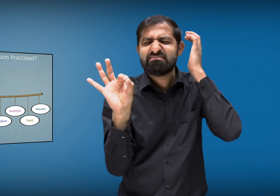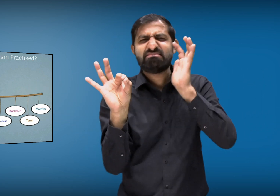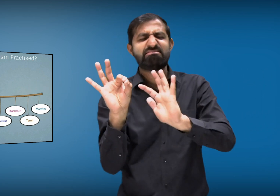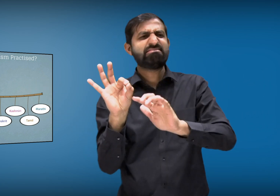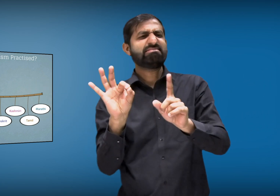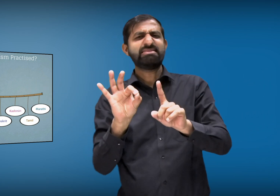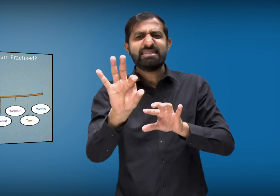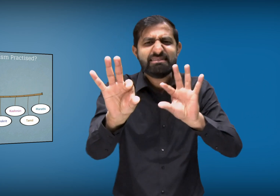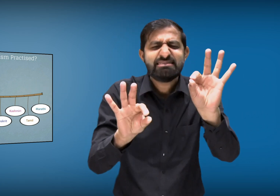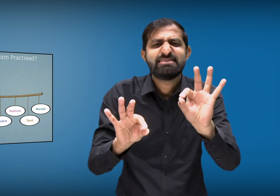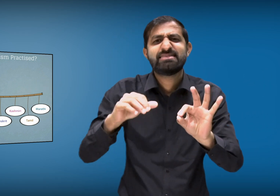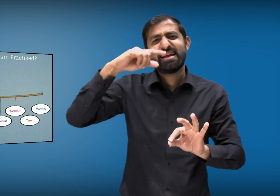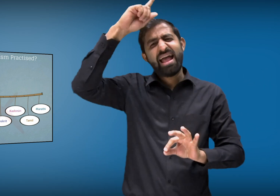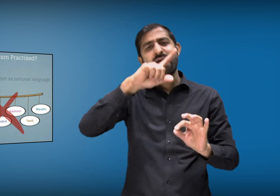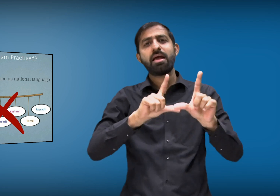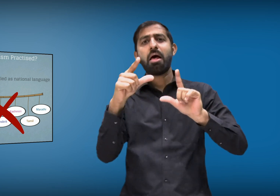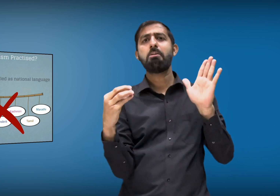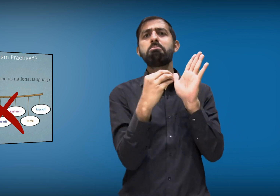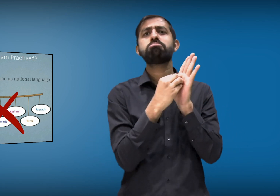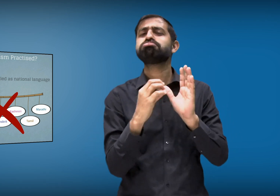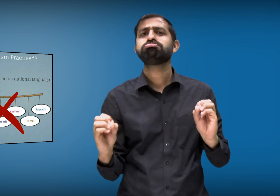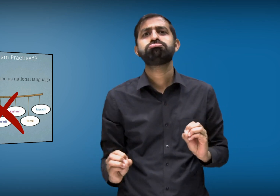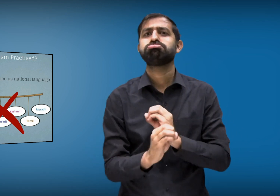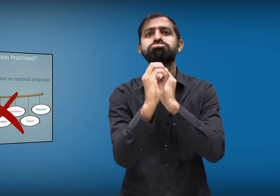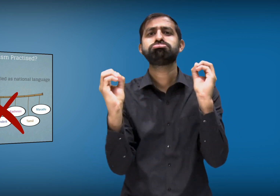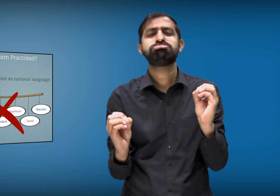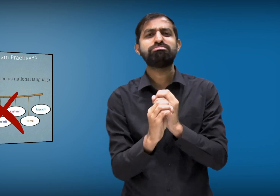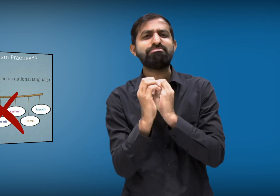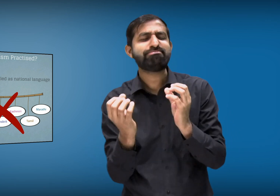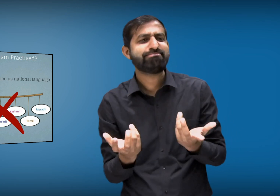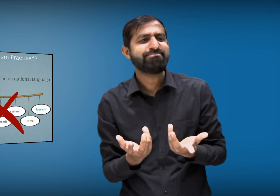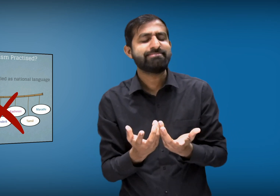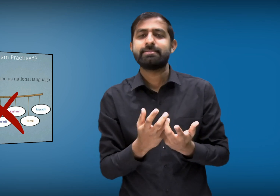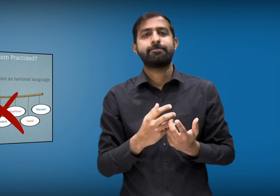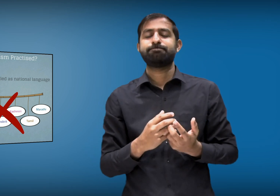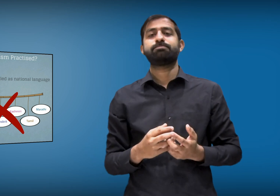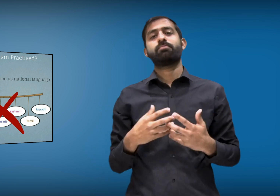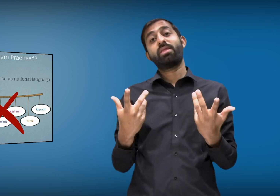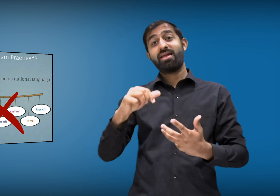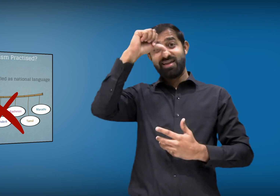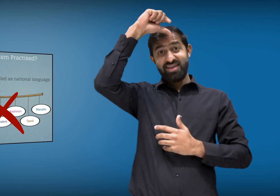It became difficult for the government to pick on one national language.